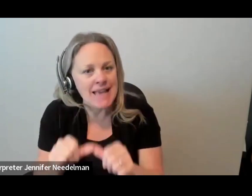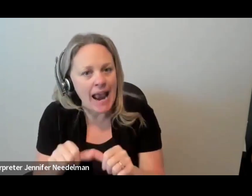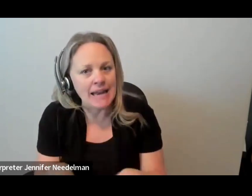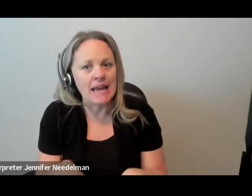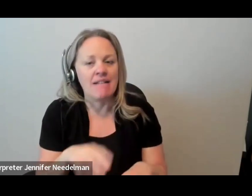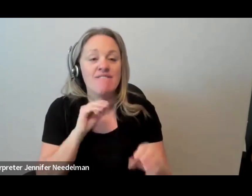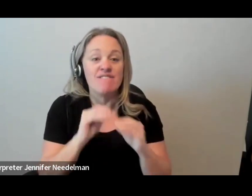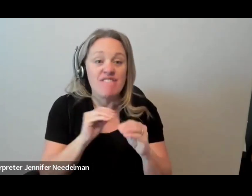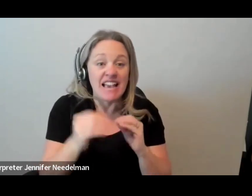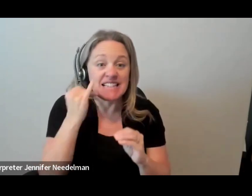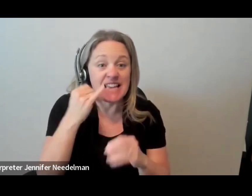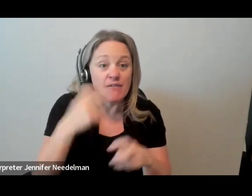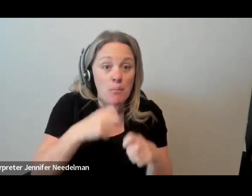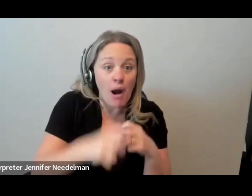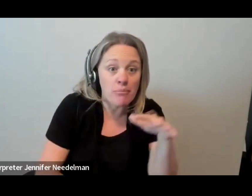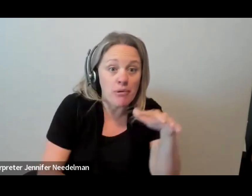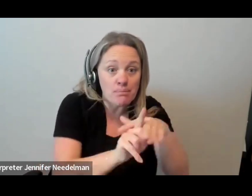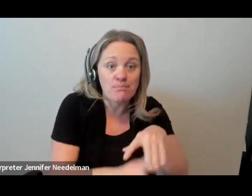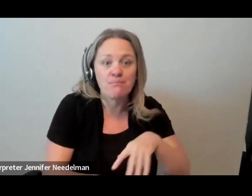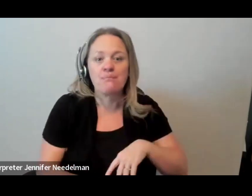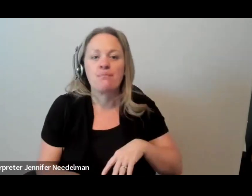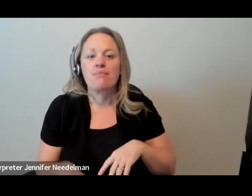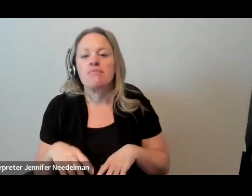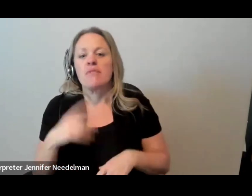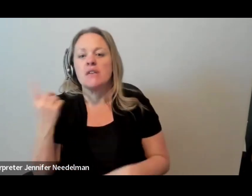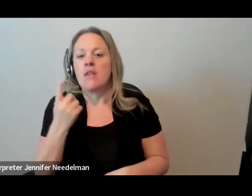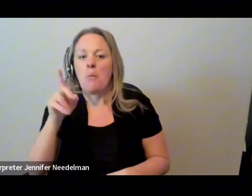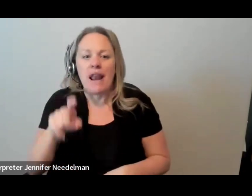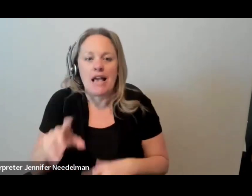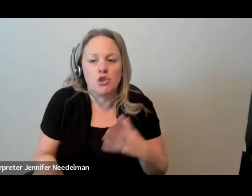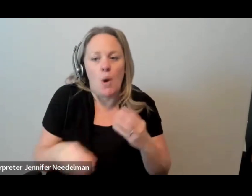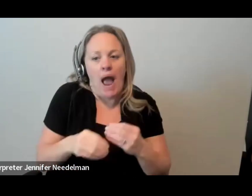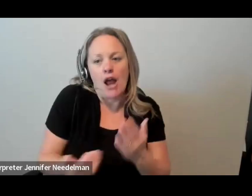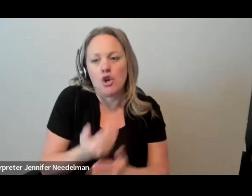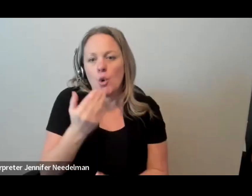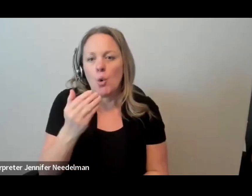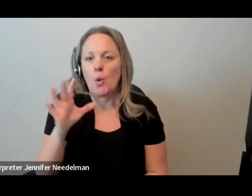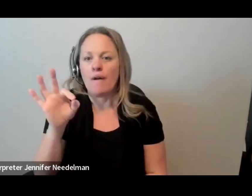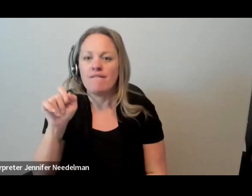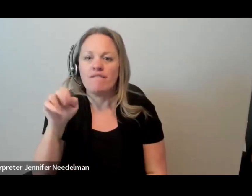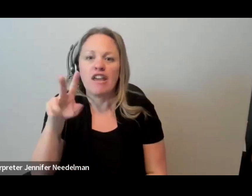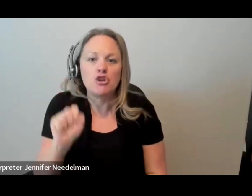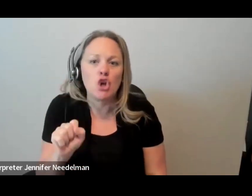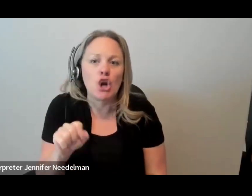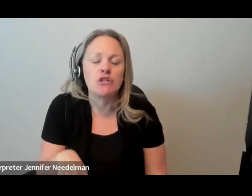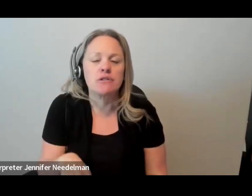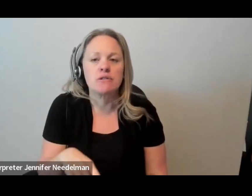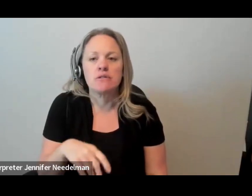As the technology shifts, someone has to add new features and functionality, someone has to keep things up to date.